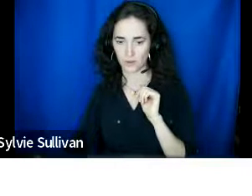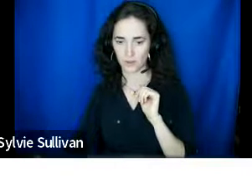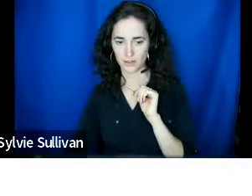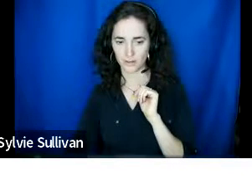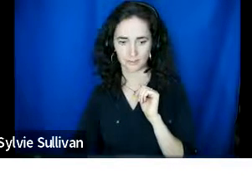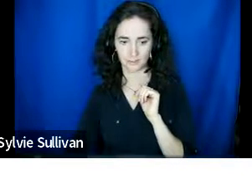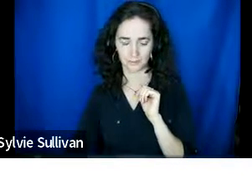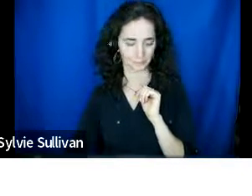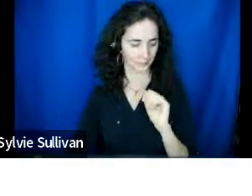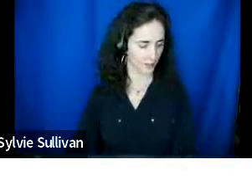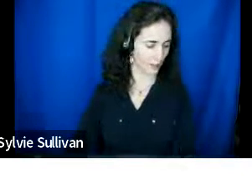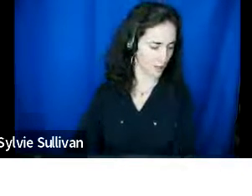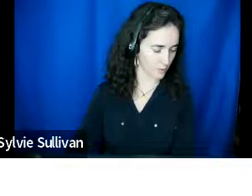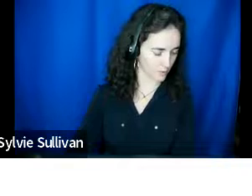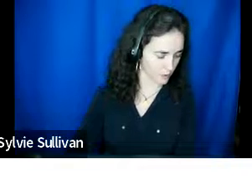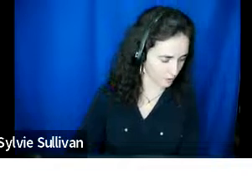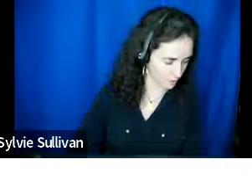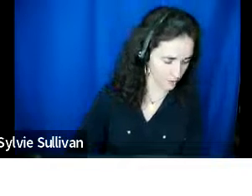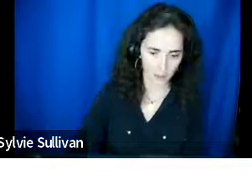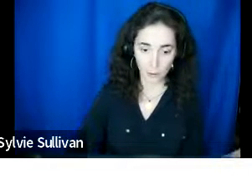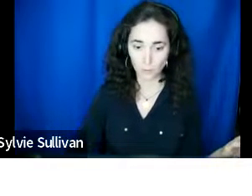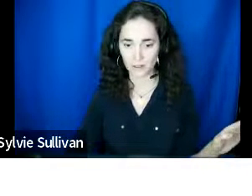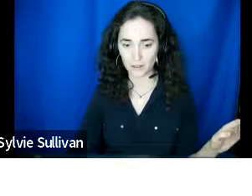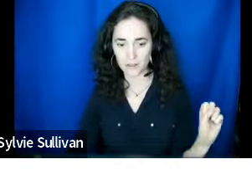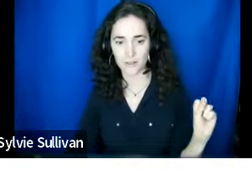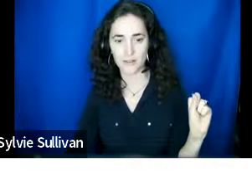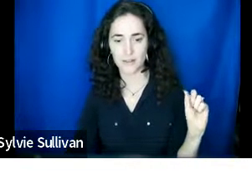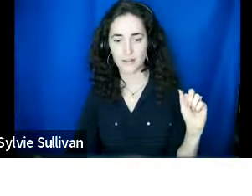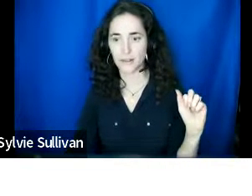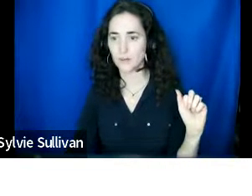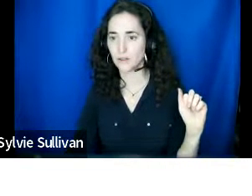You back with us. How are we doing on time? Oh, my goodness!